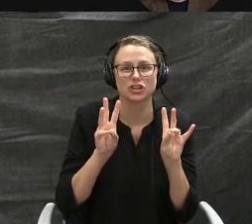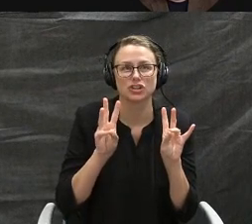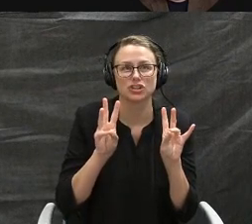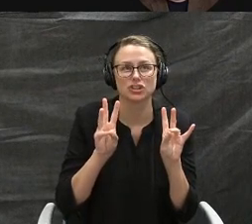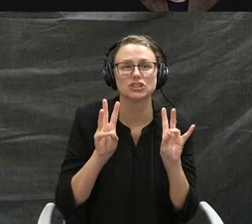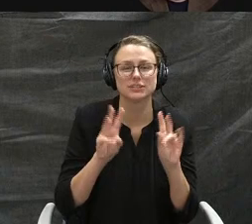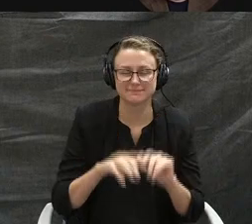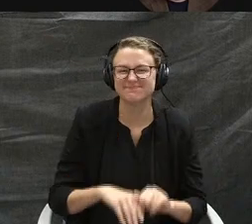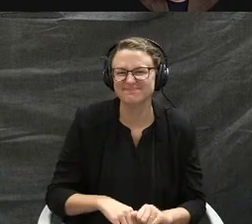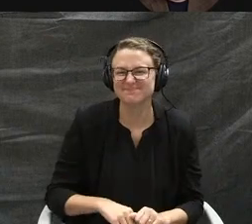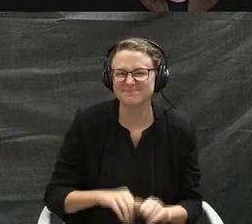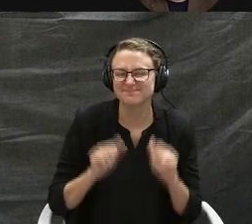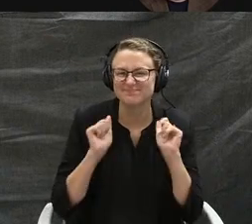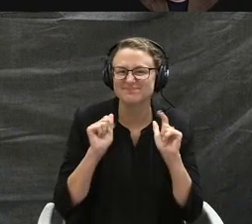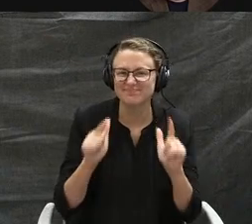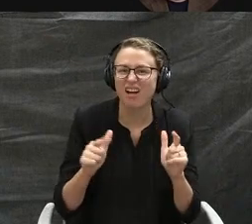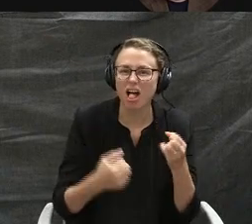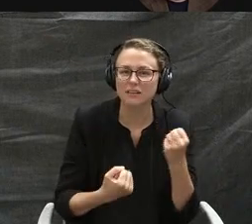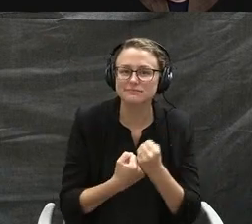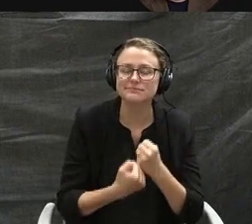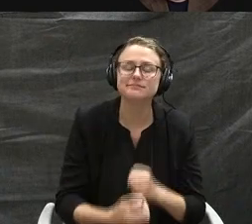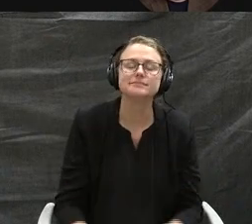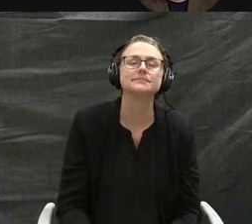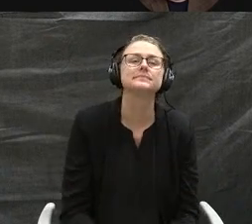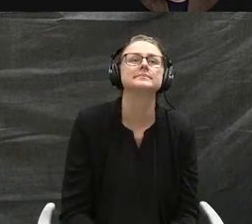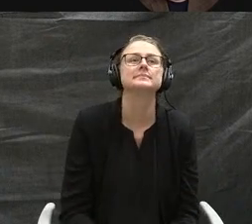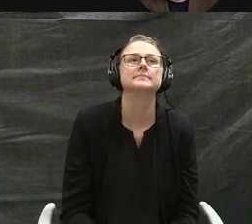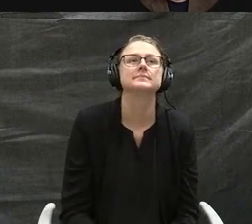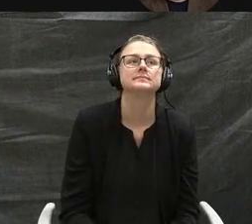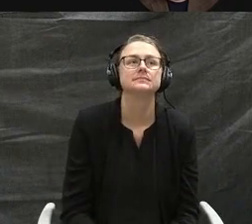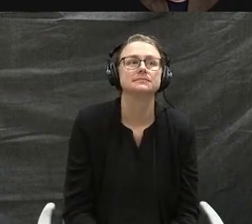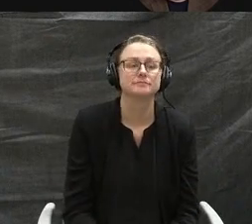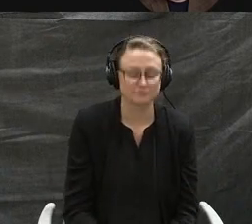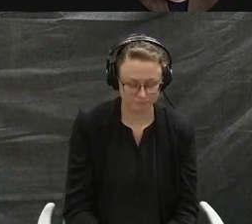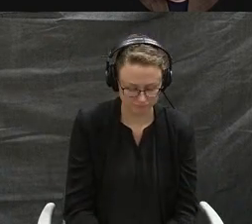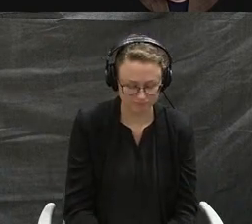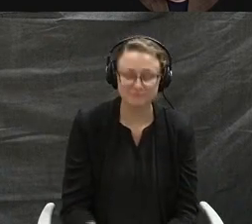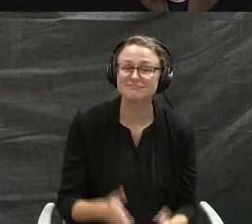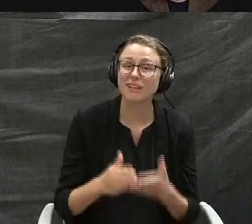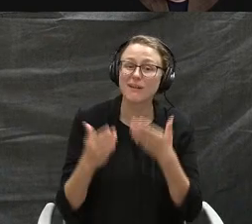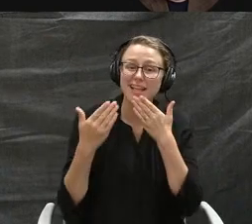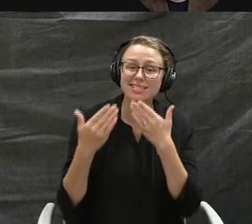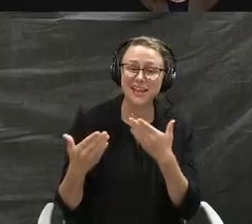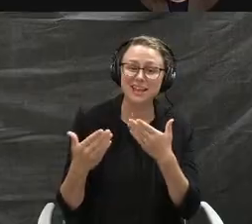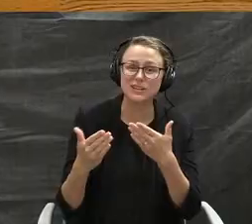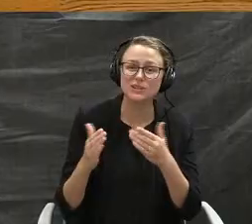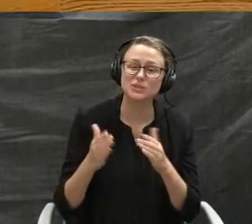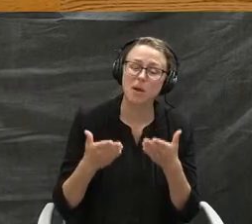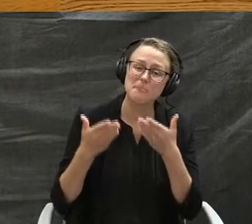Hi. Alright, thank you, motion carries thank you were